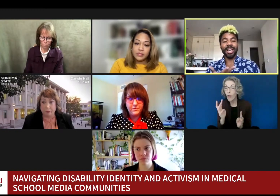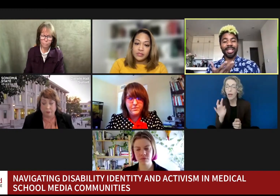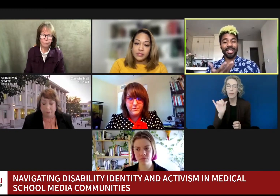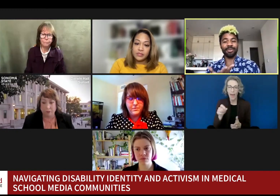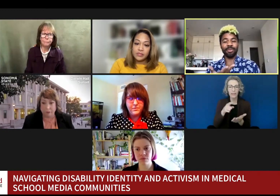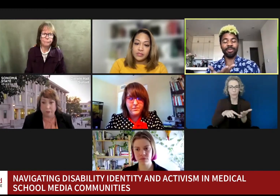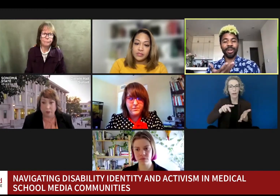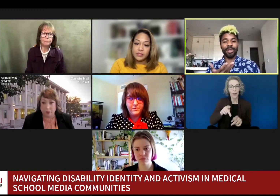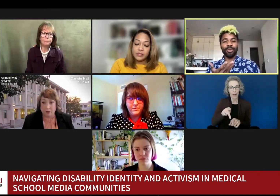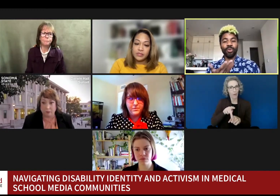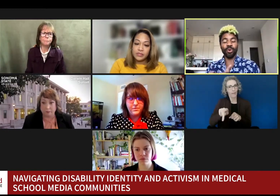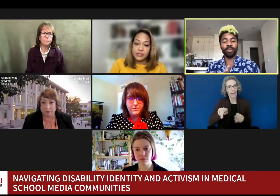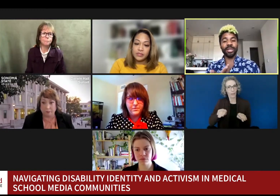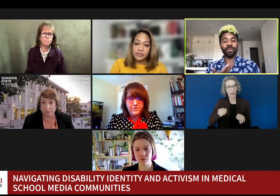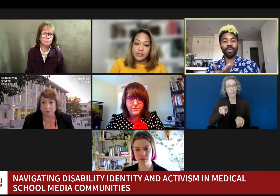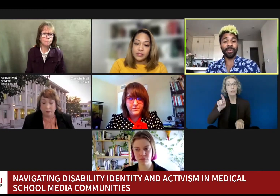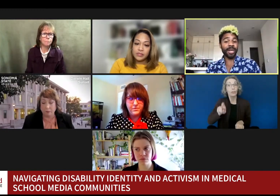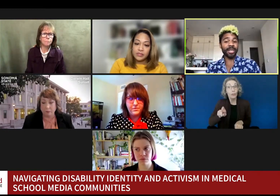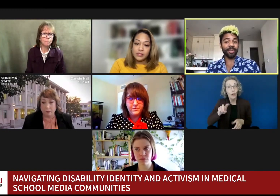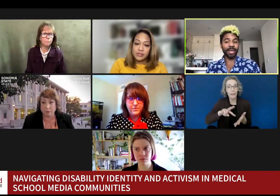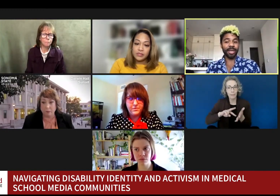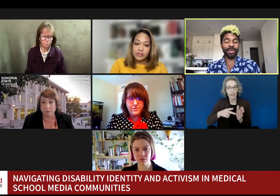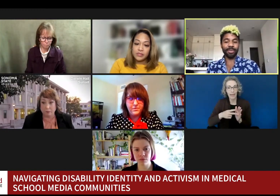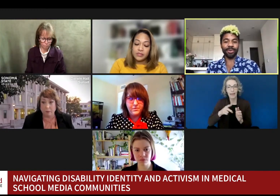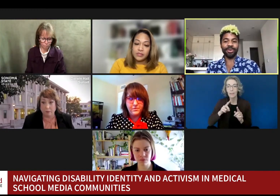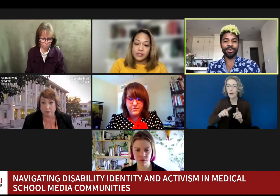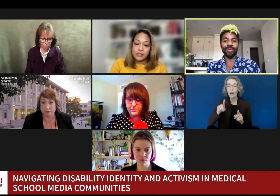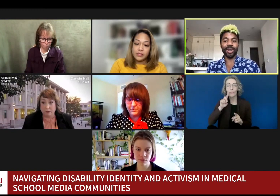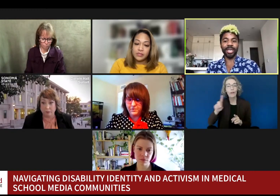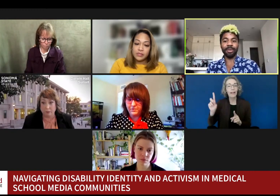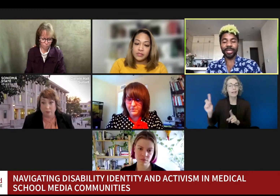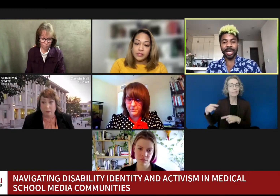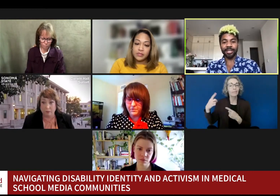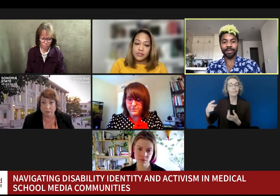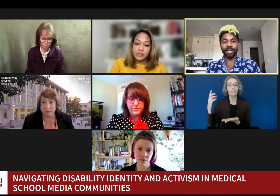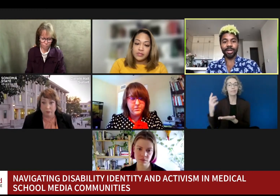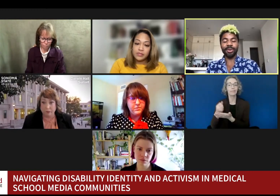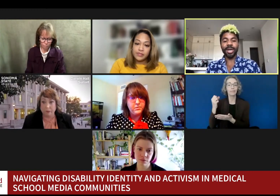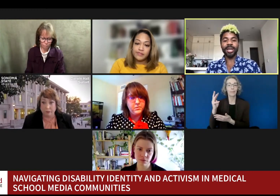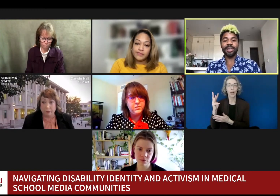I think it has been very much warped and weaponized by people who want to keep the status quo.